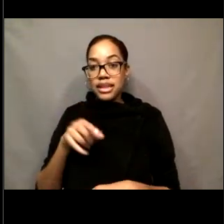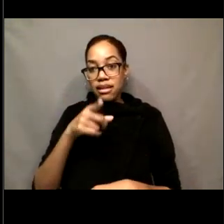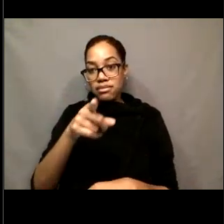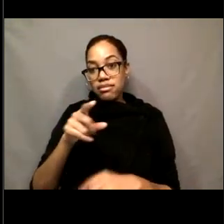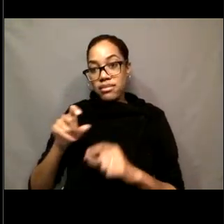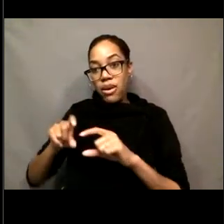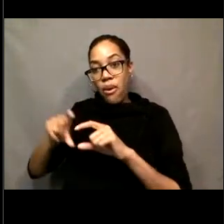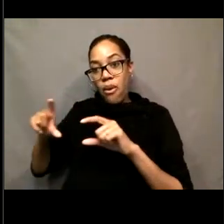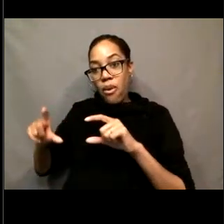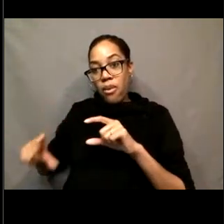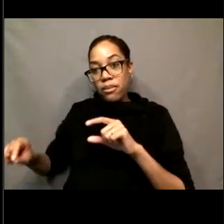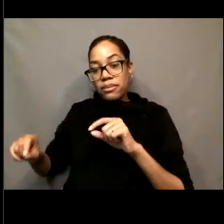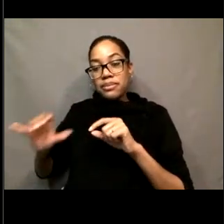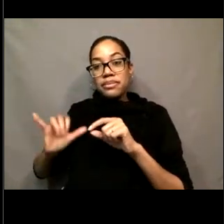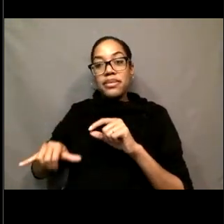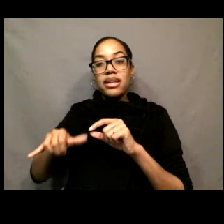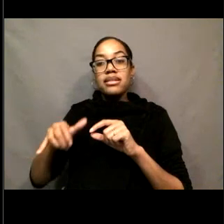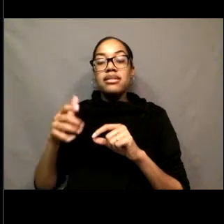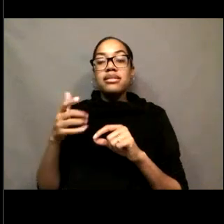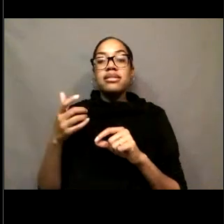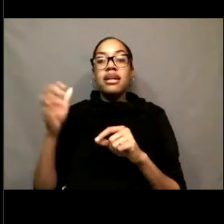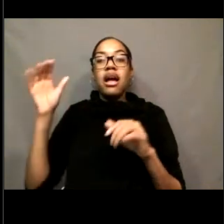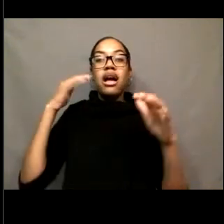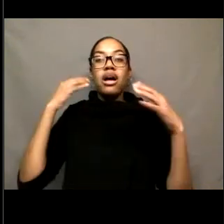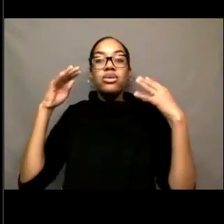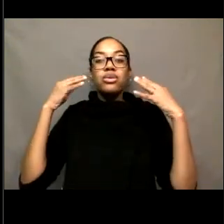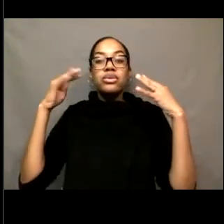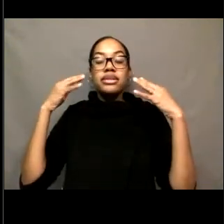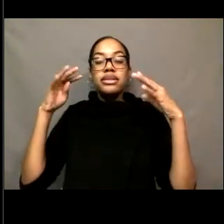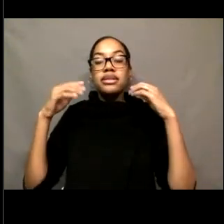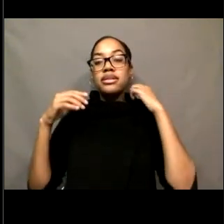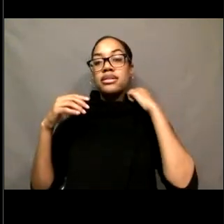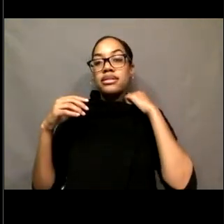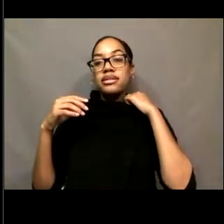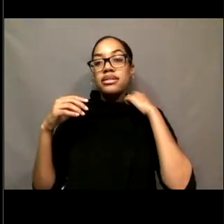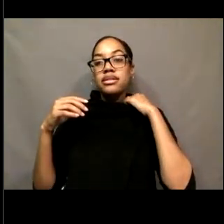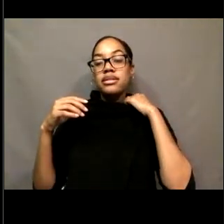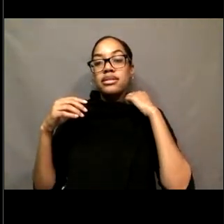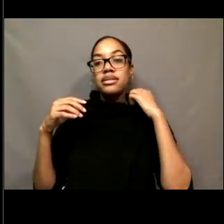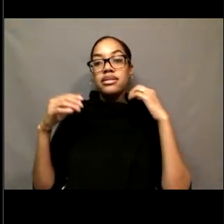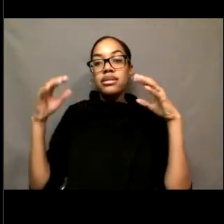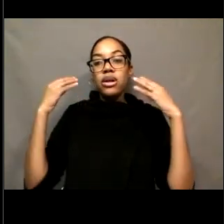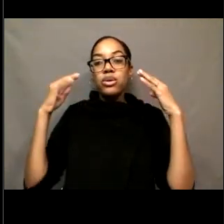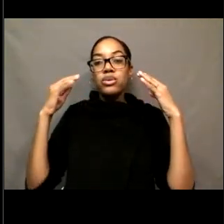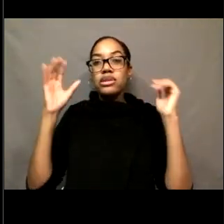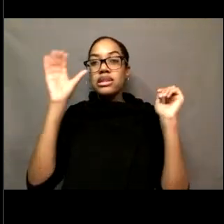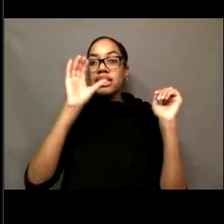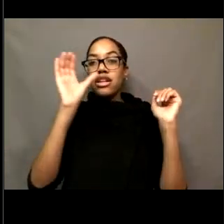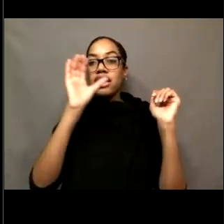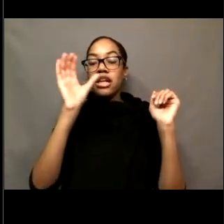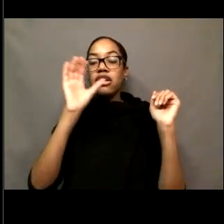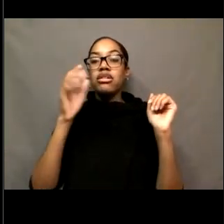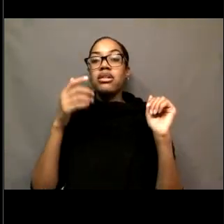is an acoustic interrogator. It's a thing that allows me to find these pingers on the bottom